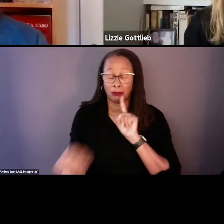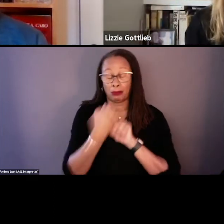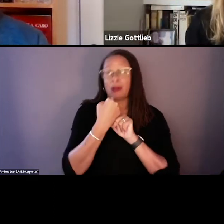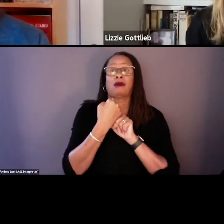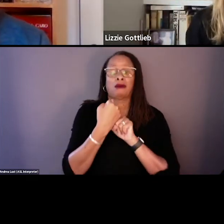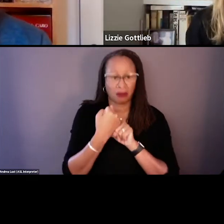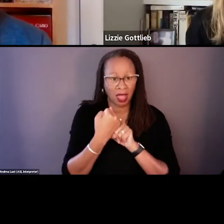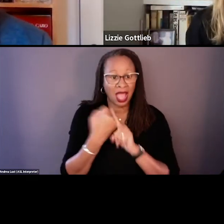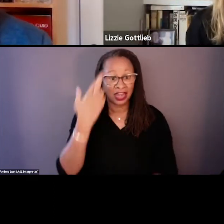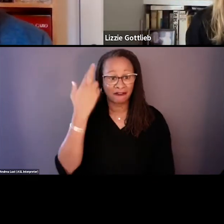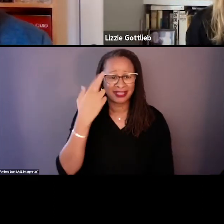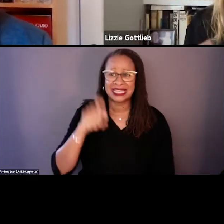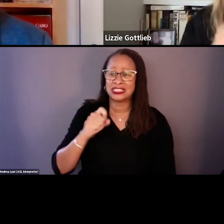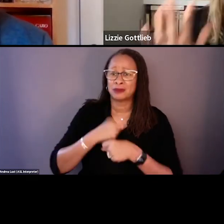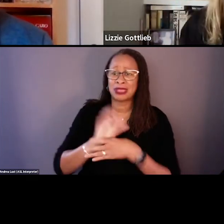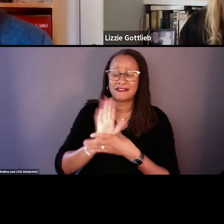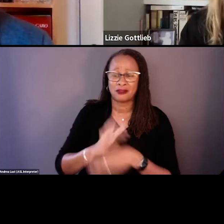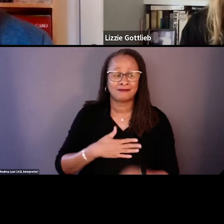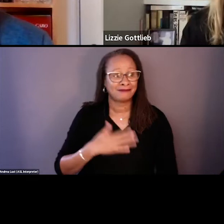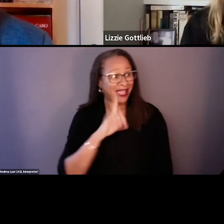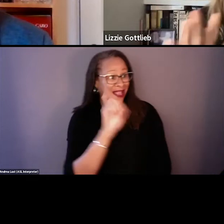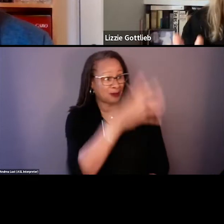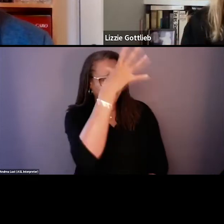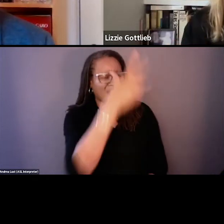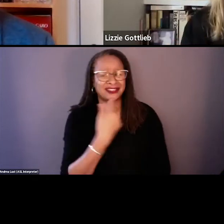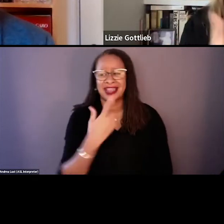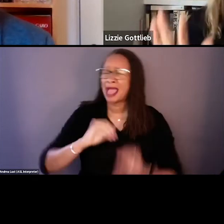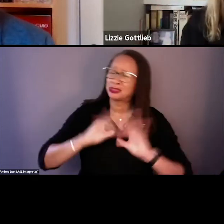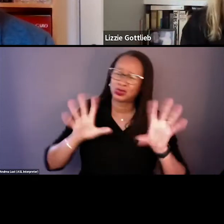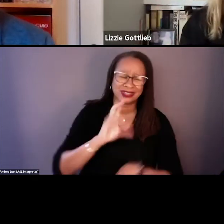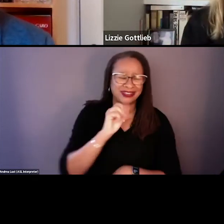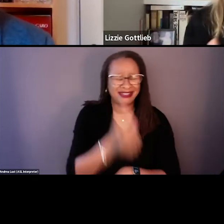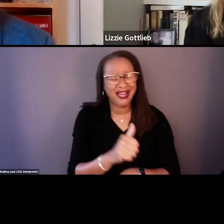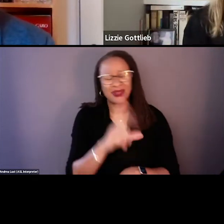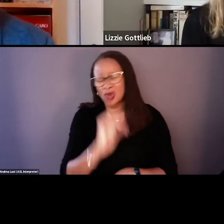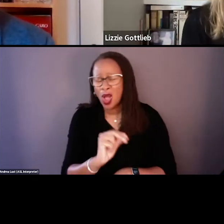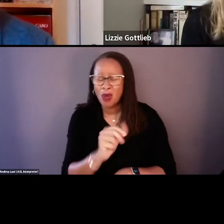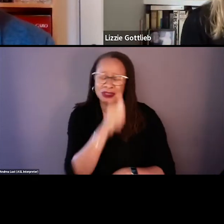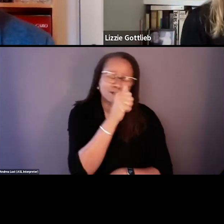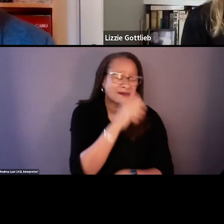And, of course, they both said no. I asked my father, he said, "Absolutely not. No, it's too private.